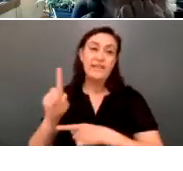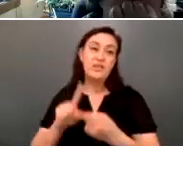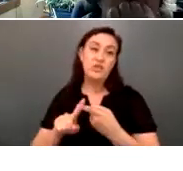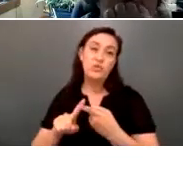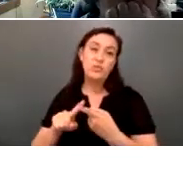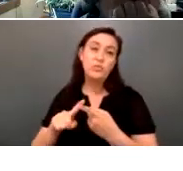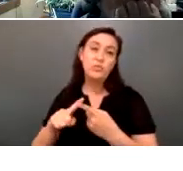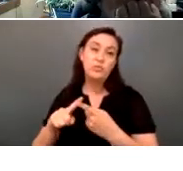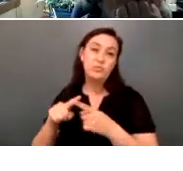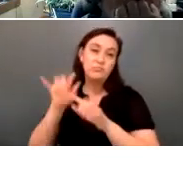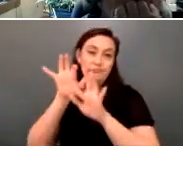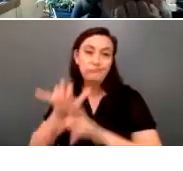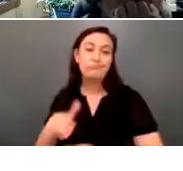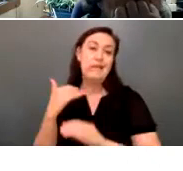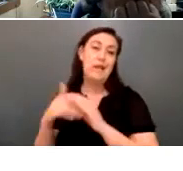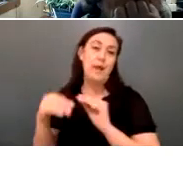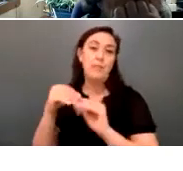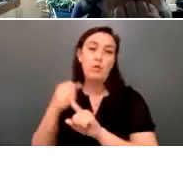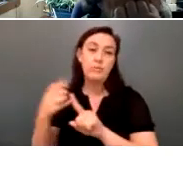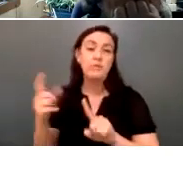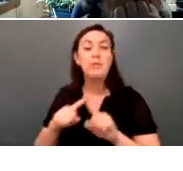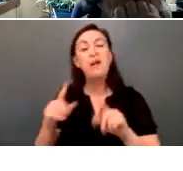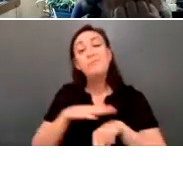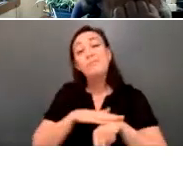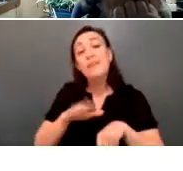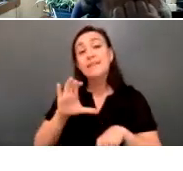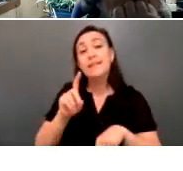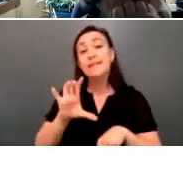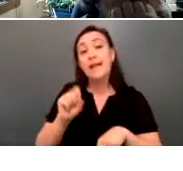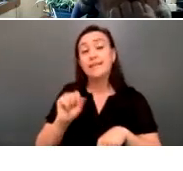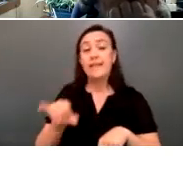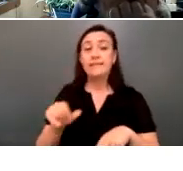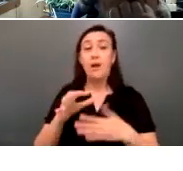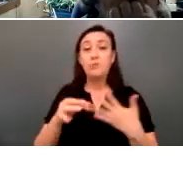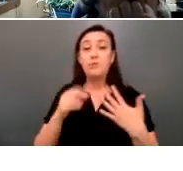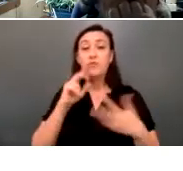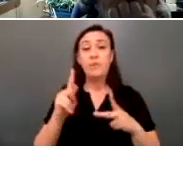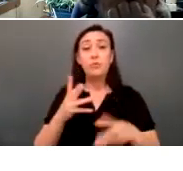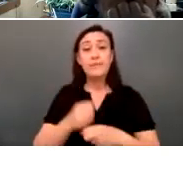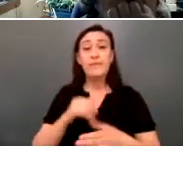But I think you know you addressed it. CDC S is an option for people who are receiving waiver services to help